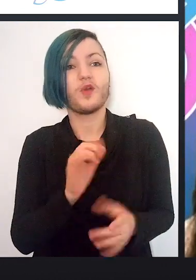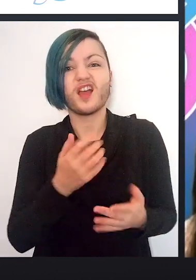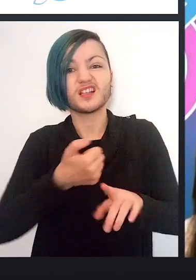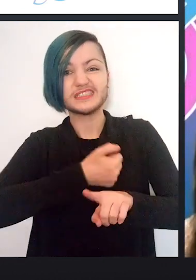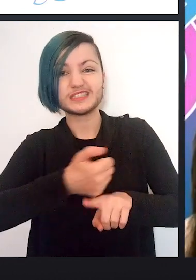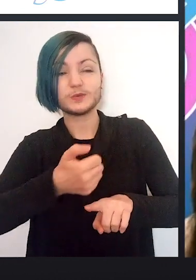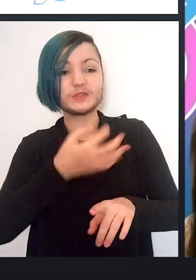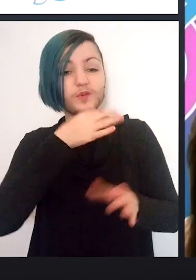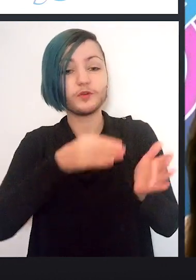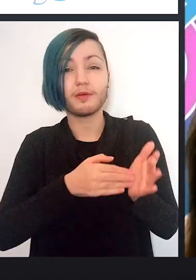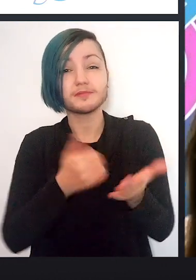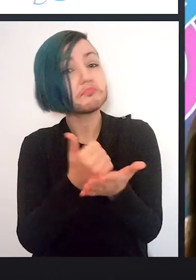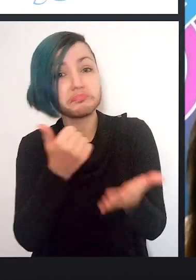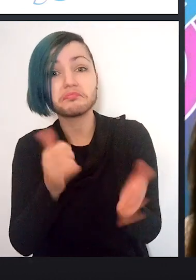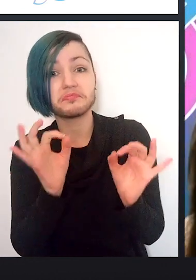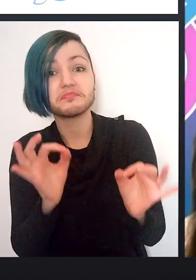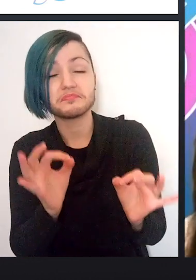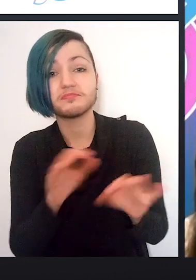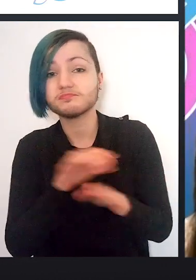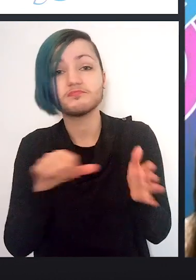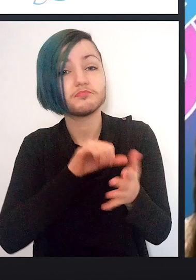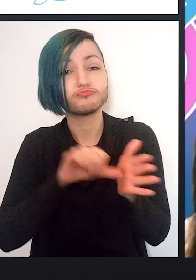first 6 weeks and few months were excellent and there were no problems.